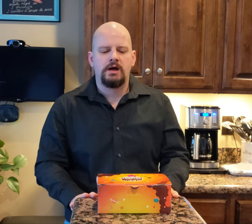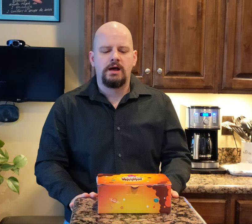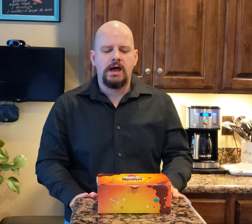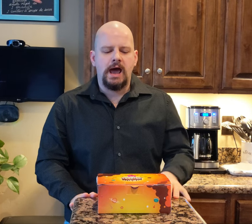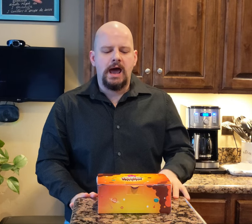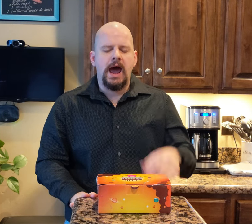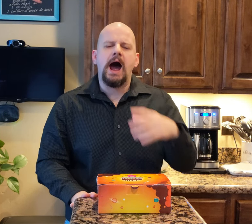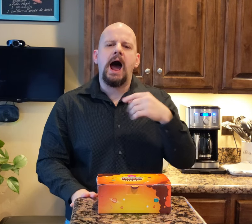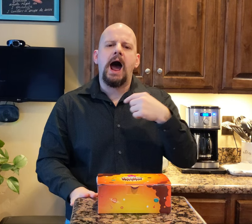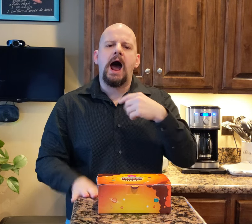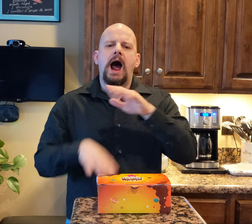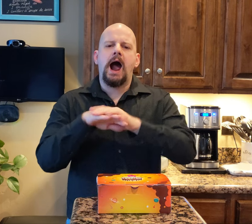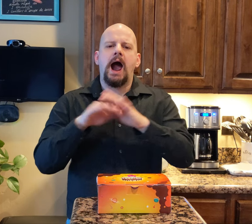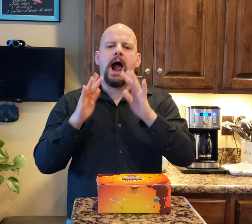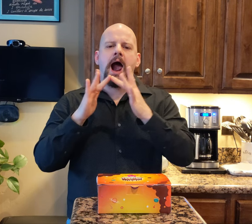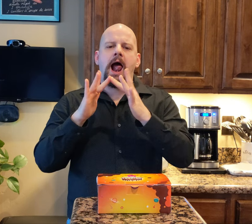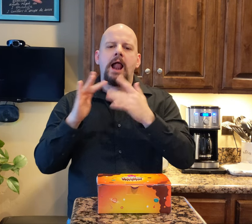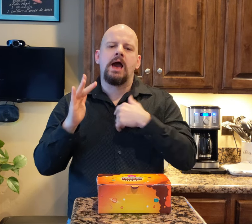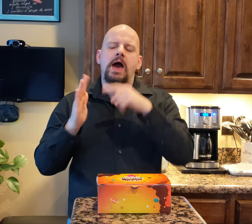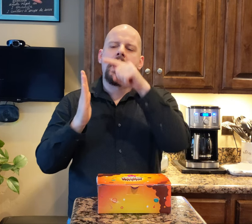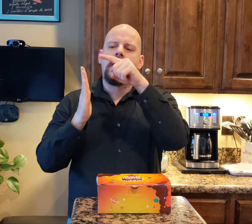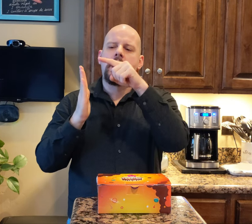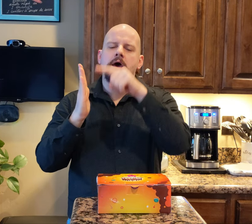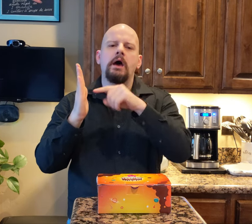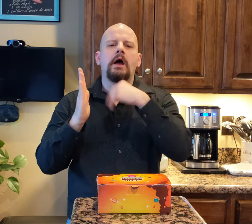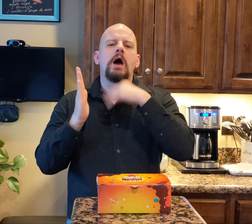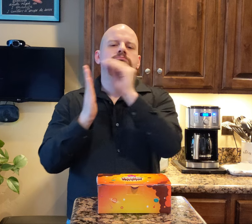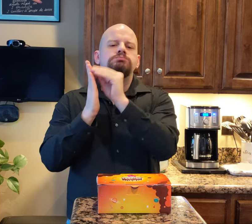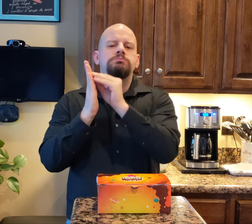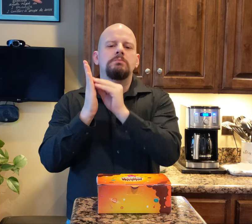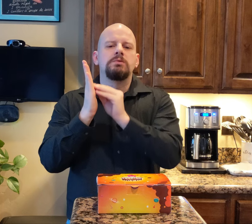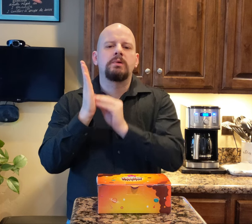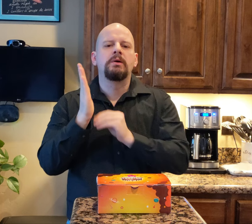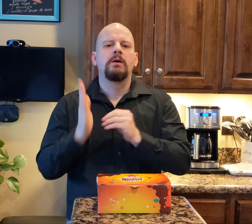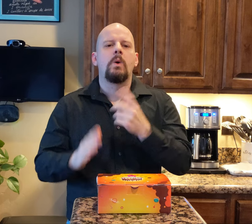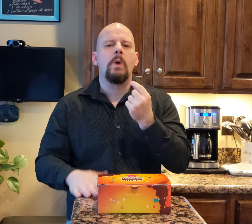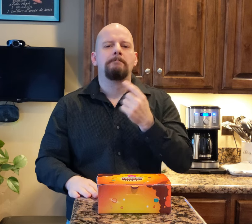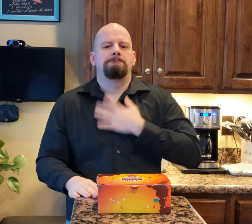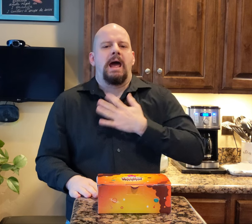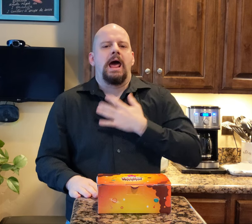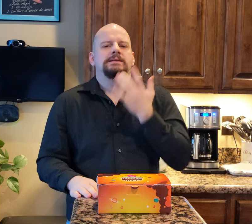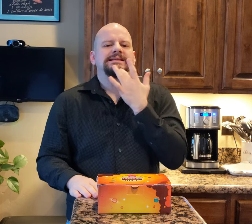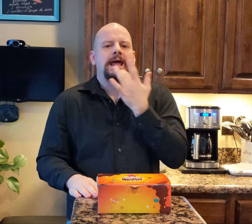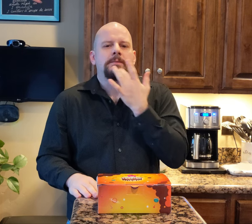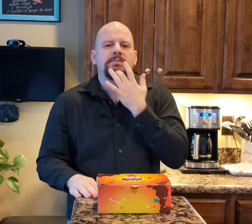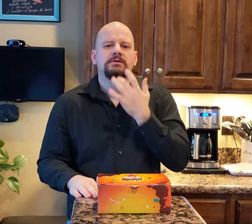I filled in the form online what my types are.